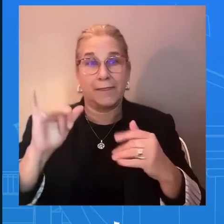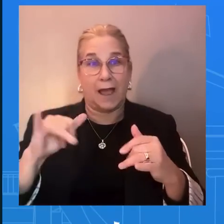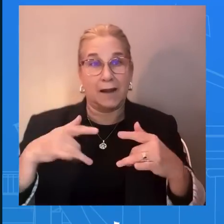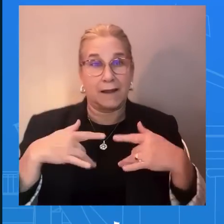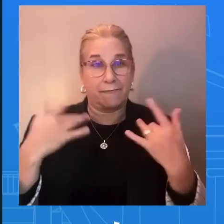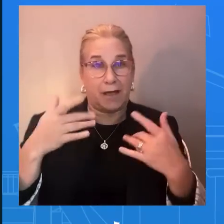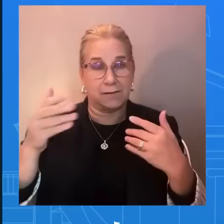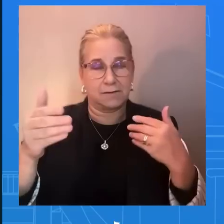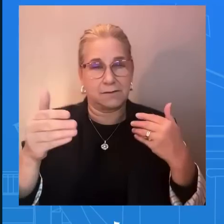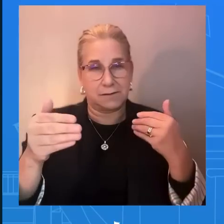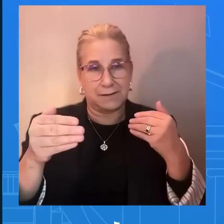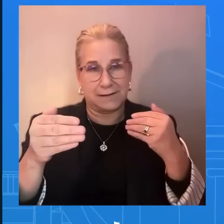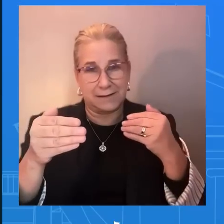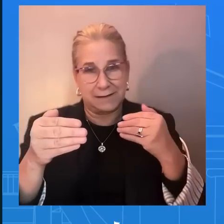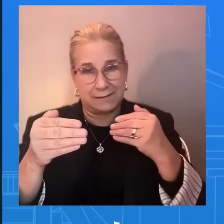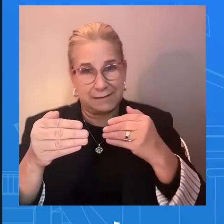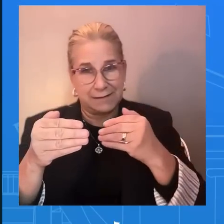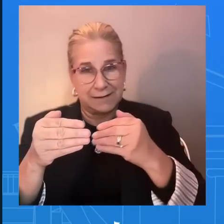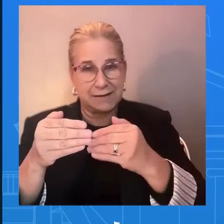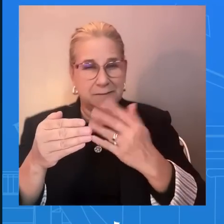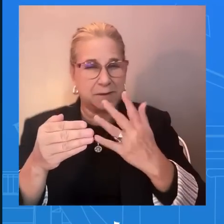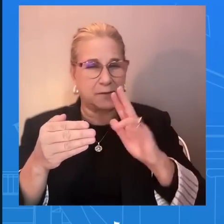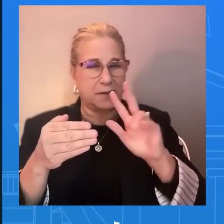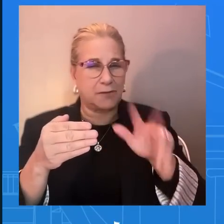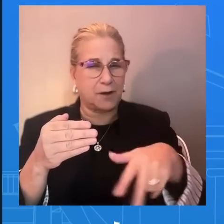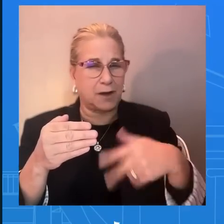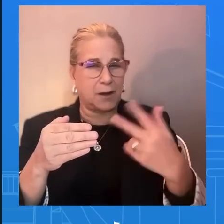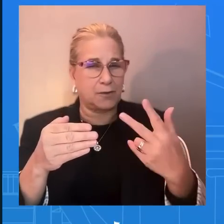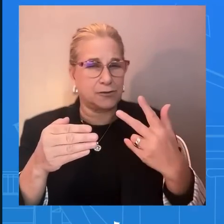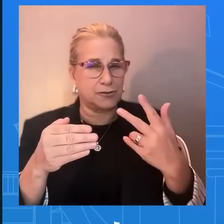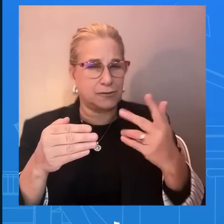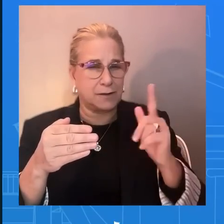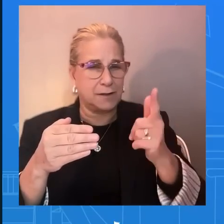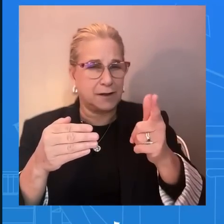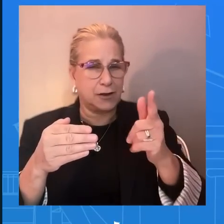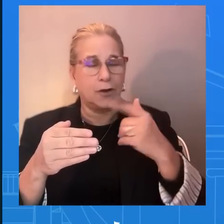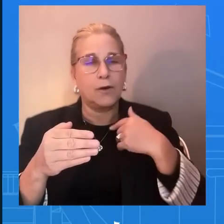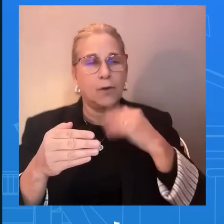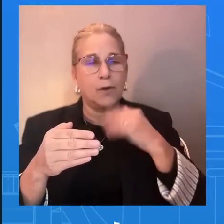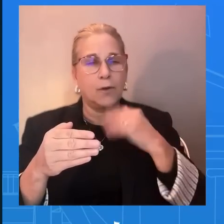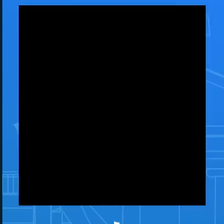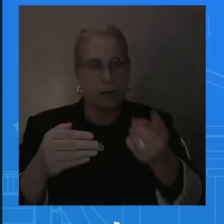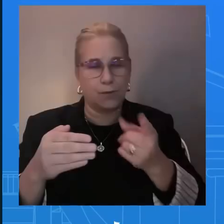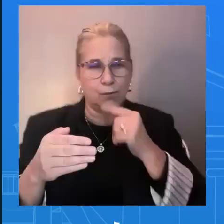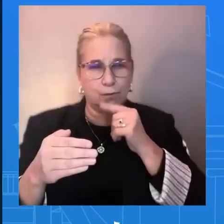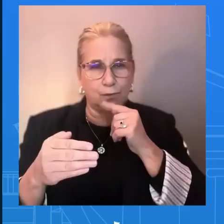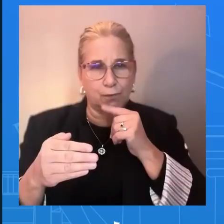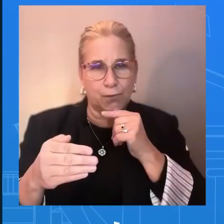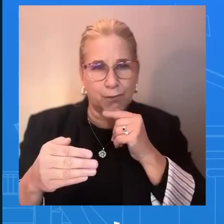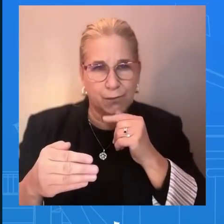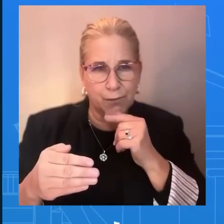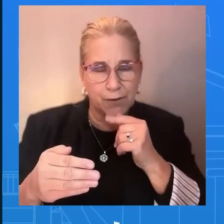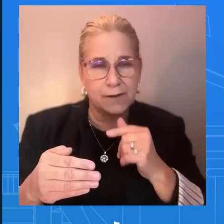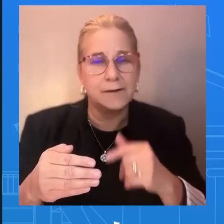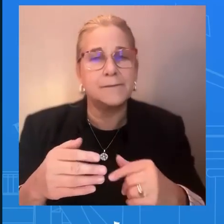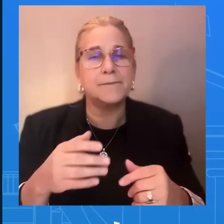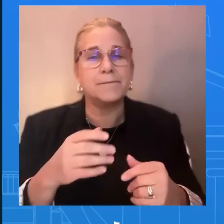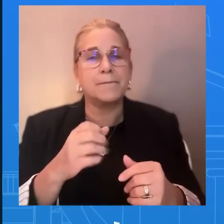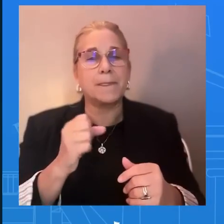about who’s being honored. And you’re right. The president is looking forward and the -- and the first lady are looking forward to honoring the attendees today.